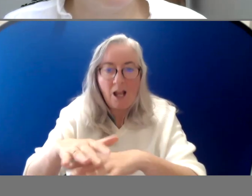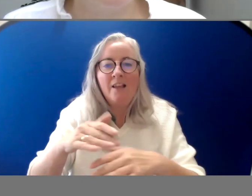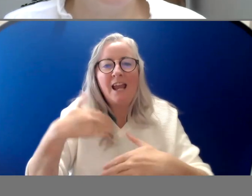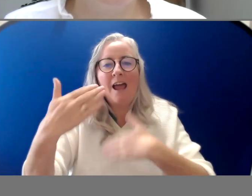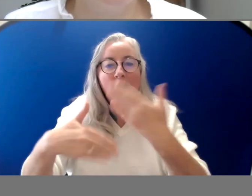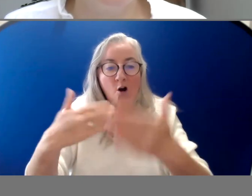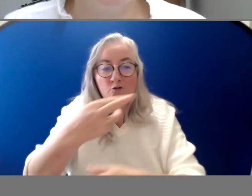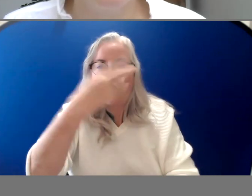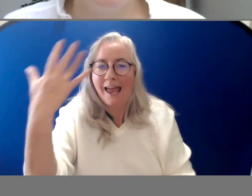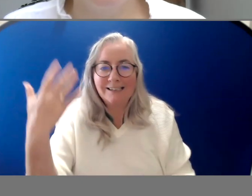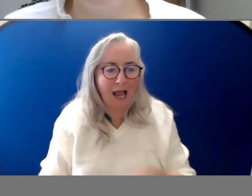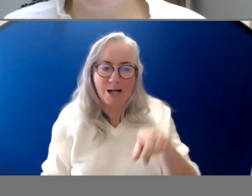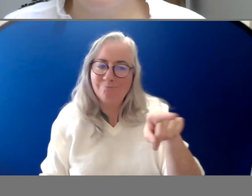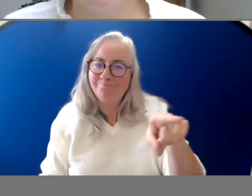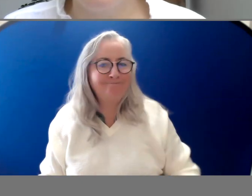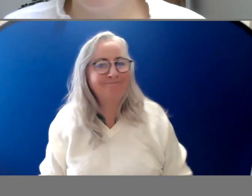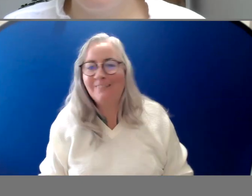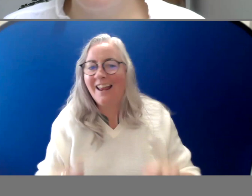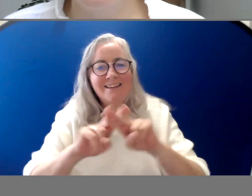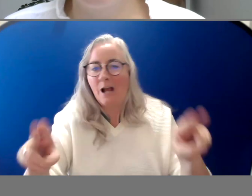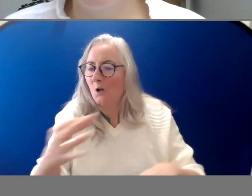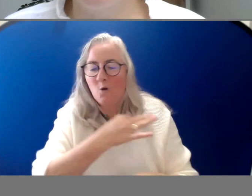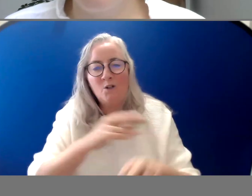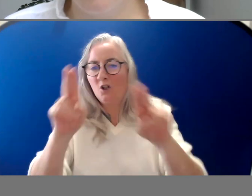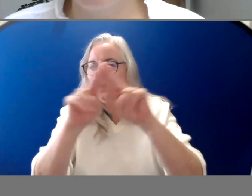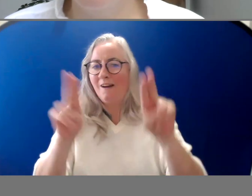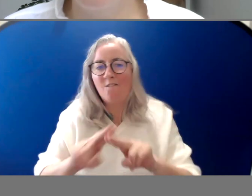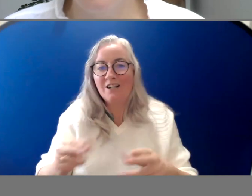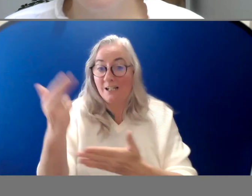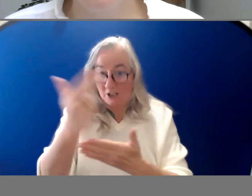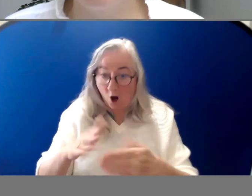that wasn't a good Universal Design approach that even though the ramp had been created and